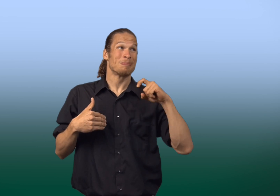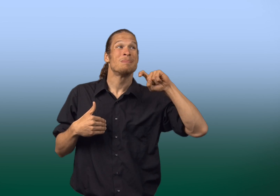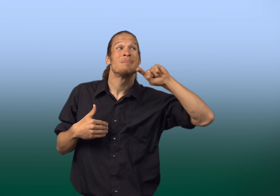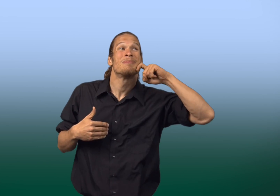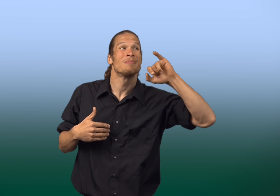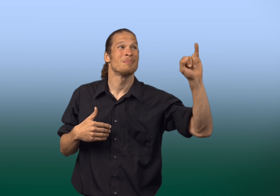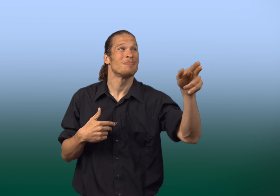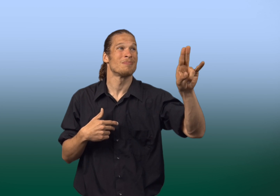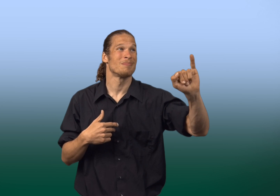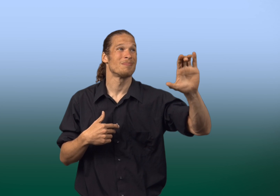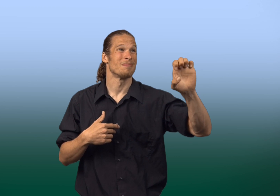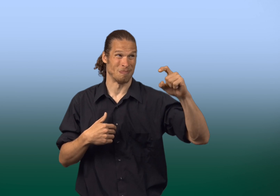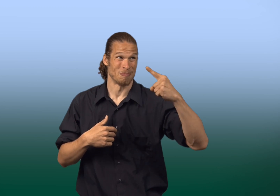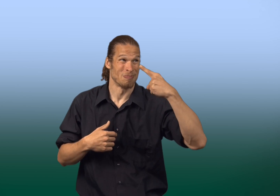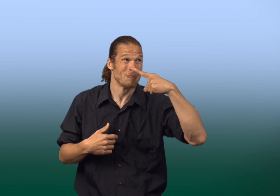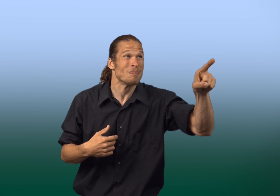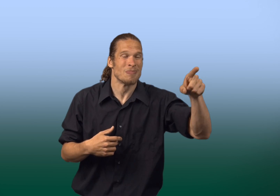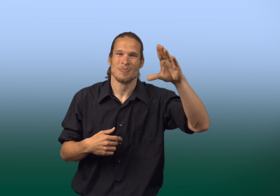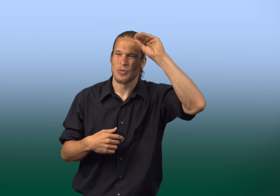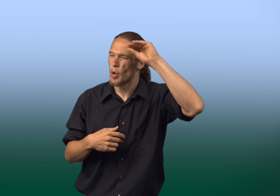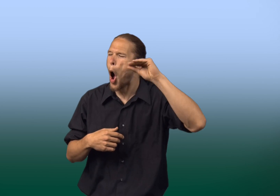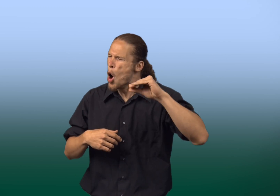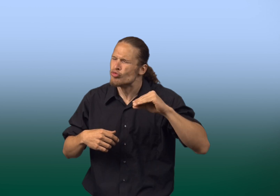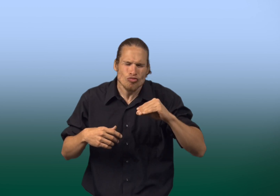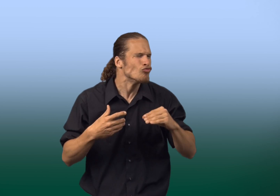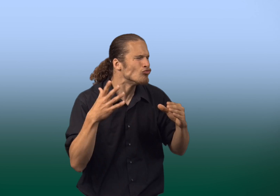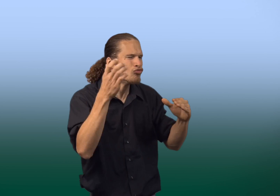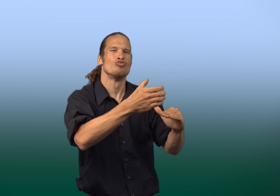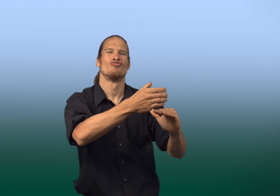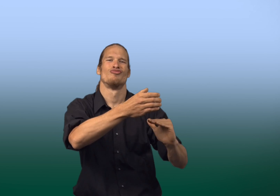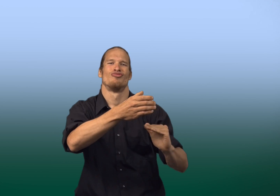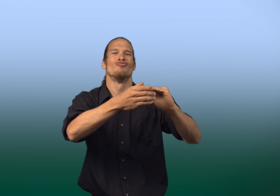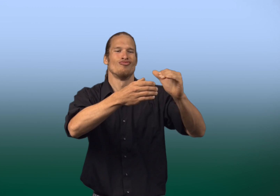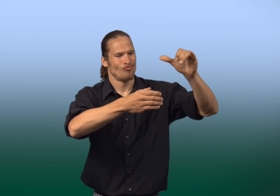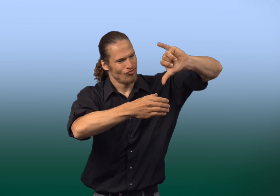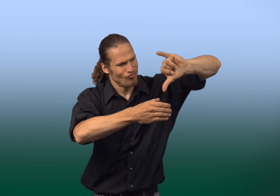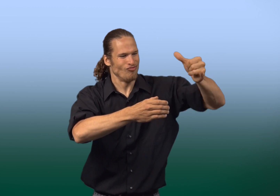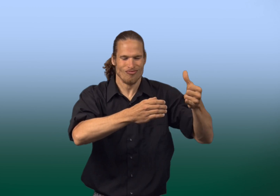And said: Do you have any apple juice that you can give me? And the boy said: Sure.